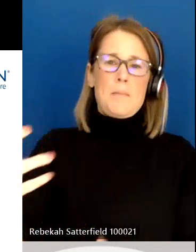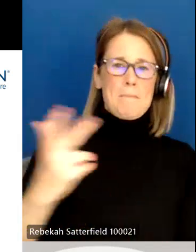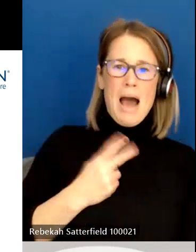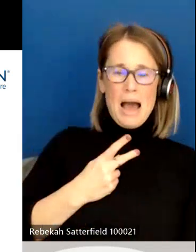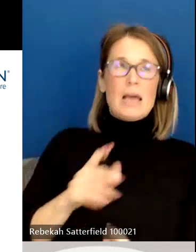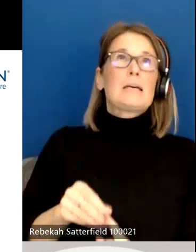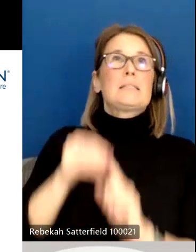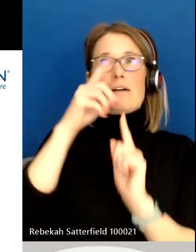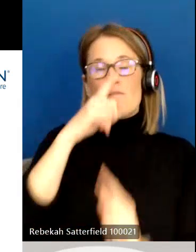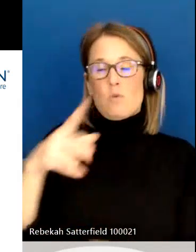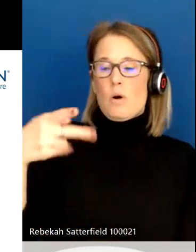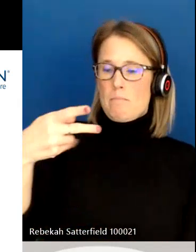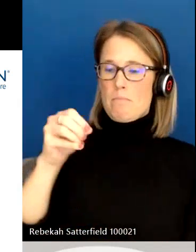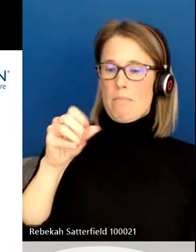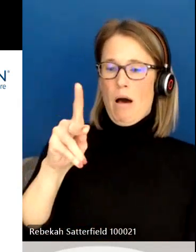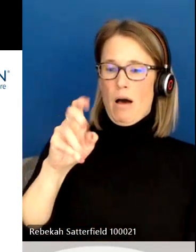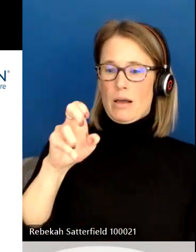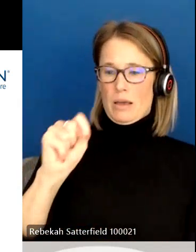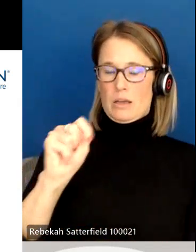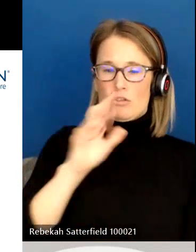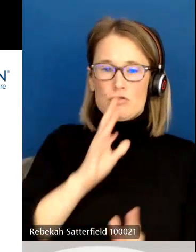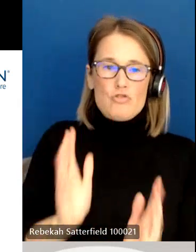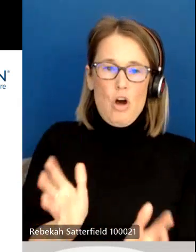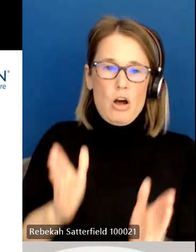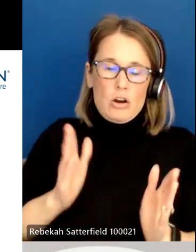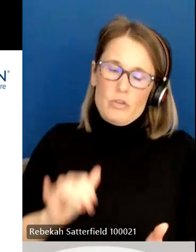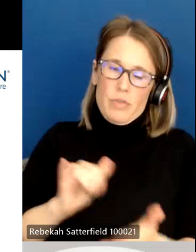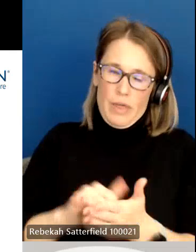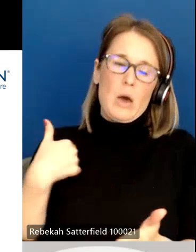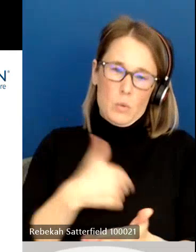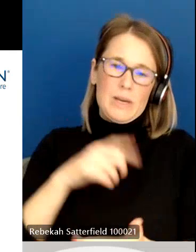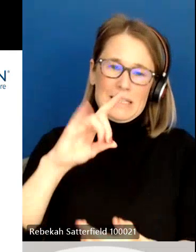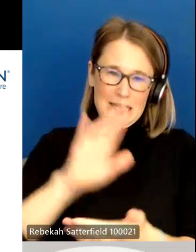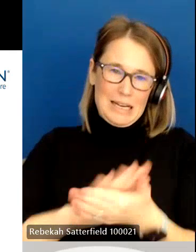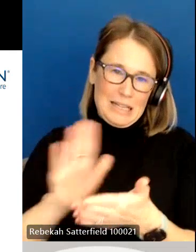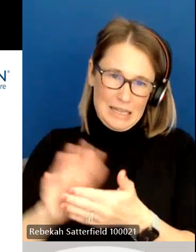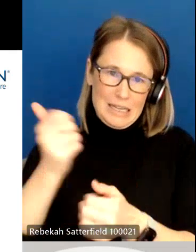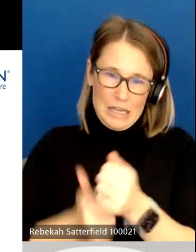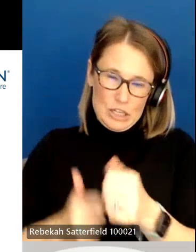a little bit more expensive that would be cleaned and disinfected for manufacturing instructions but